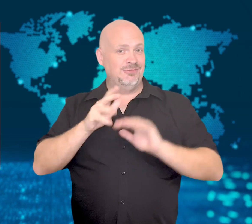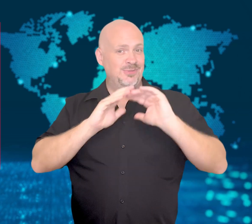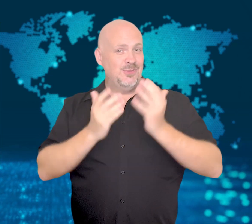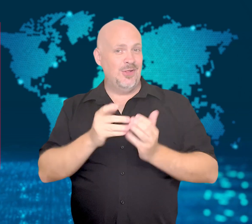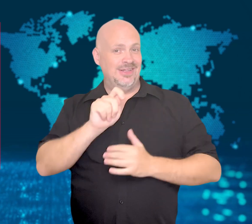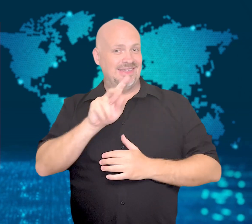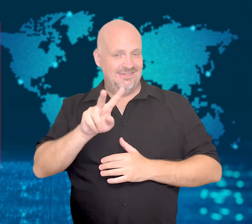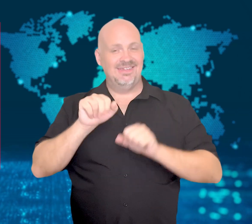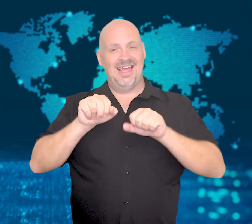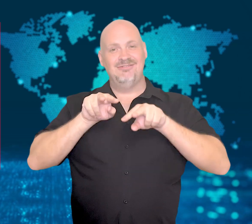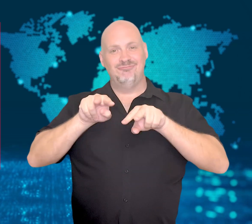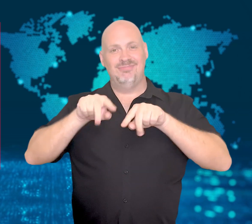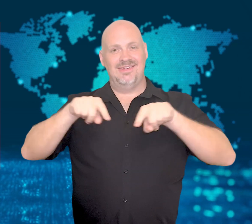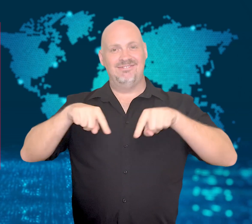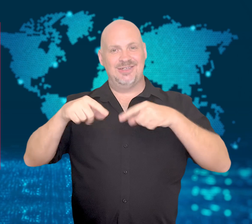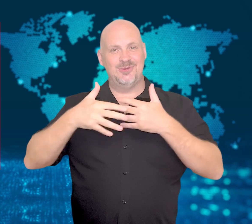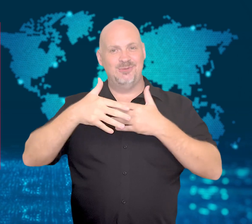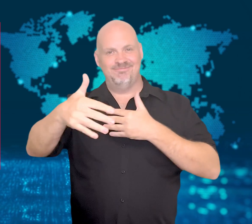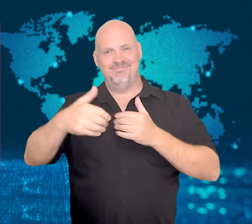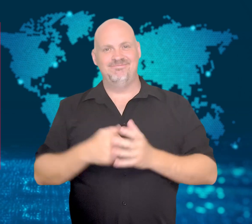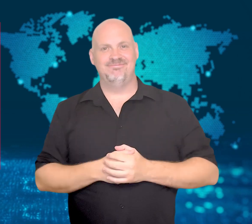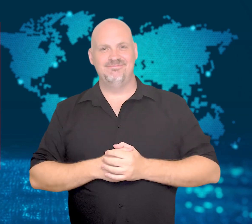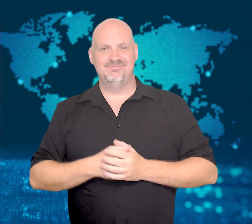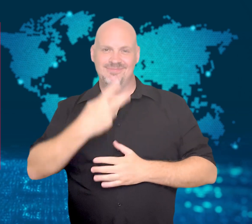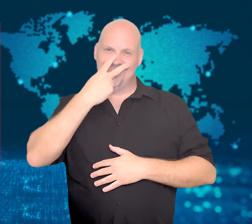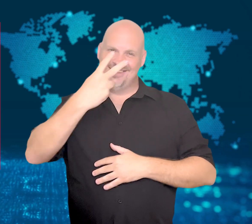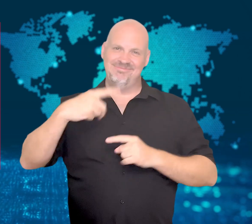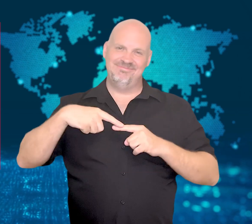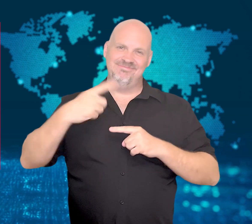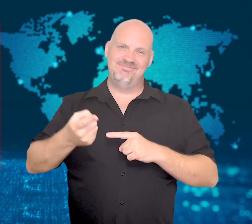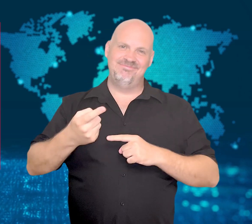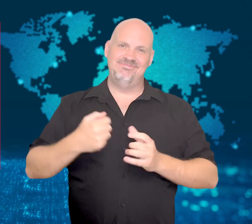to get new video updates! See you next time!